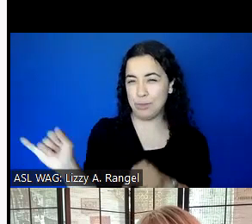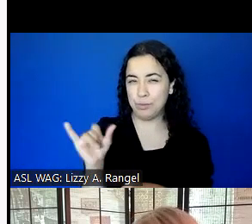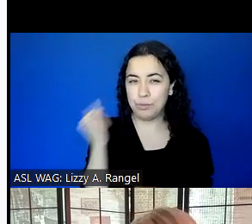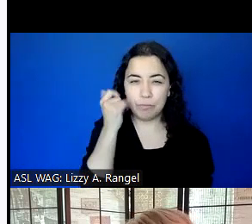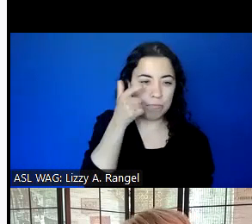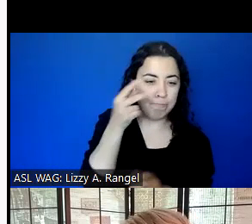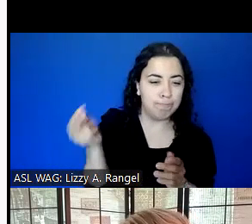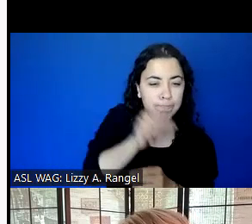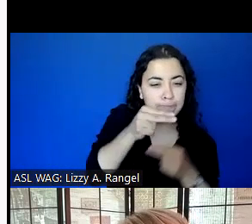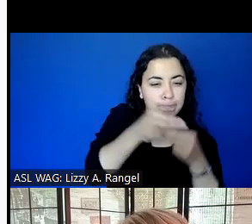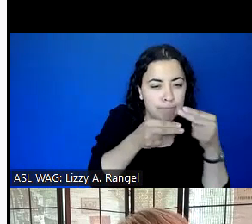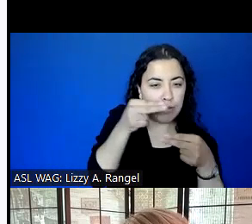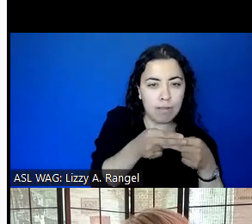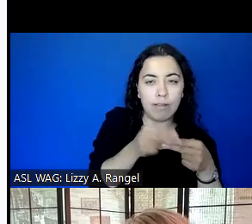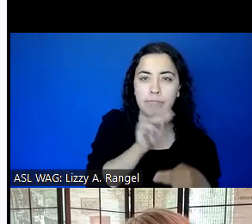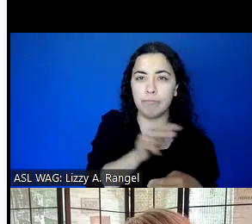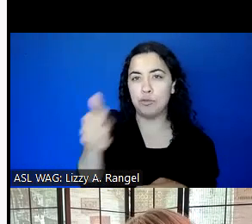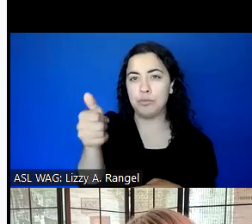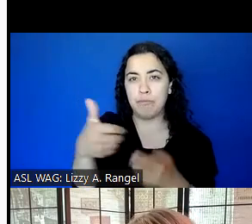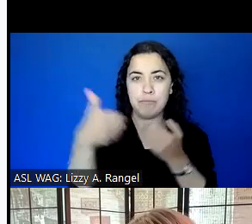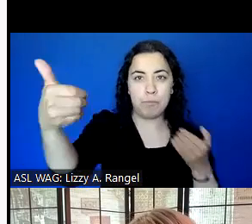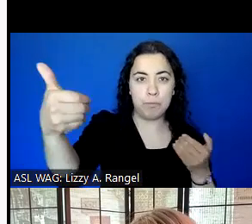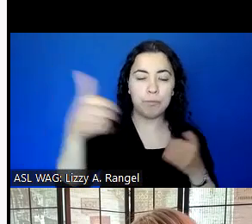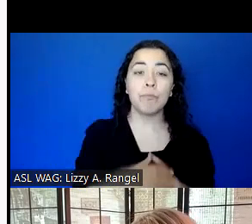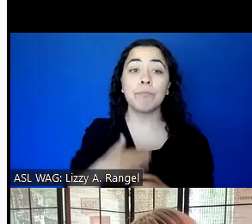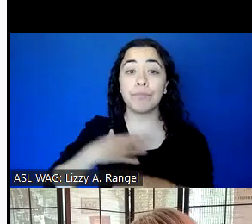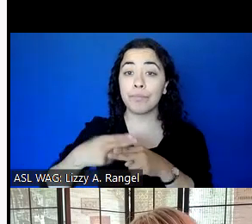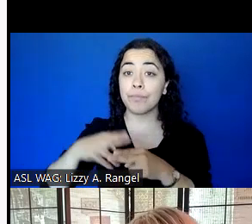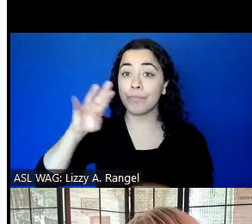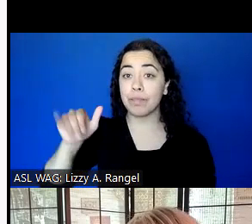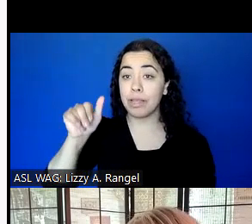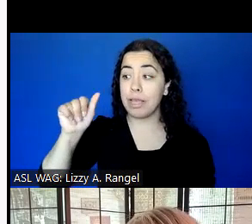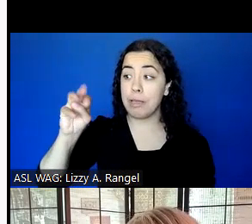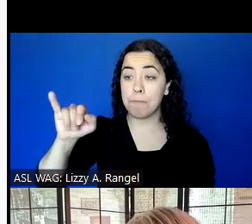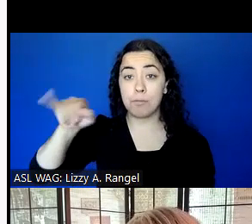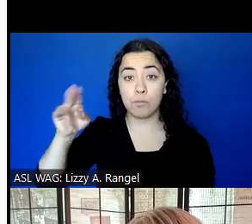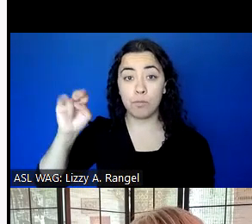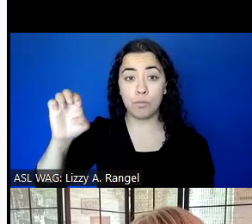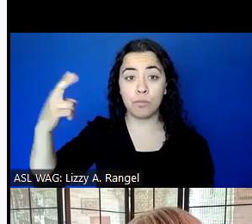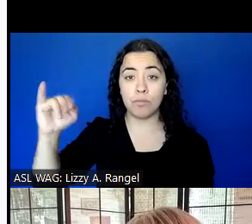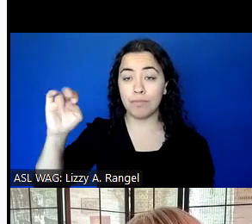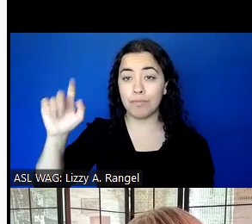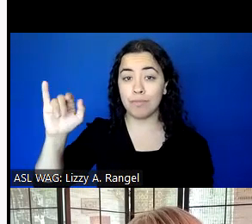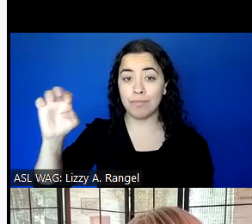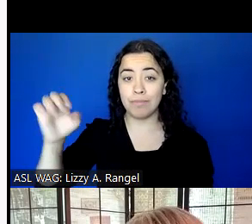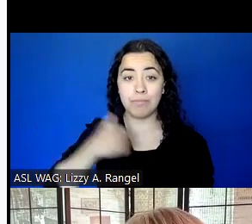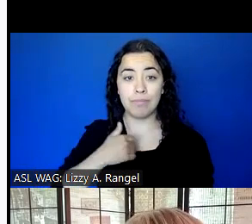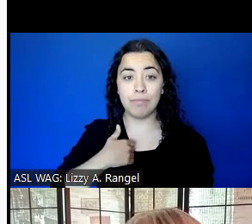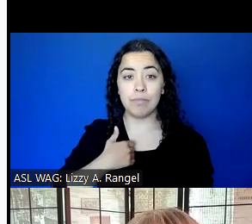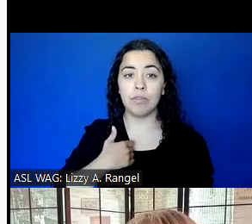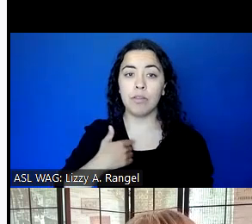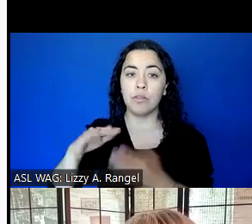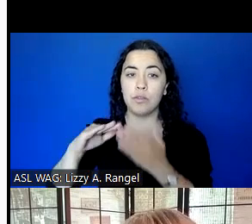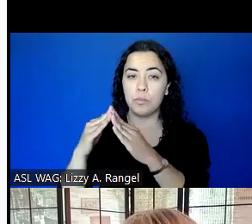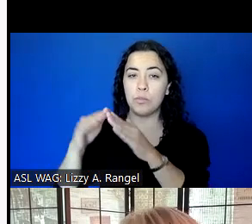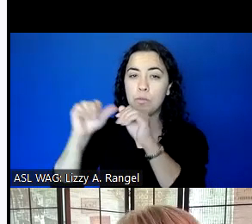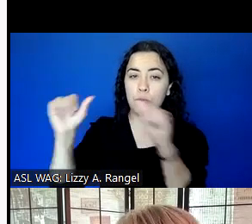the presentation. There is a link to my slide deck. It's a bit.ly link, iaap-a11y-security.